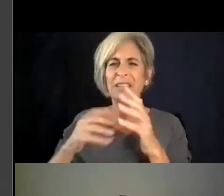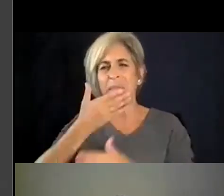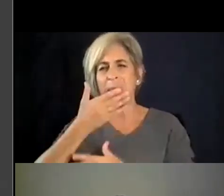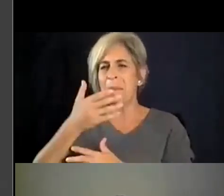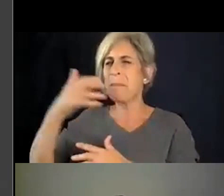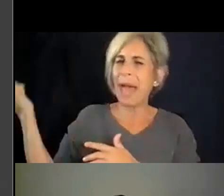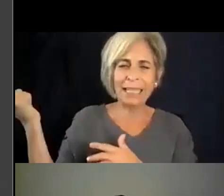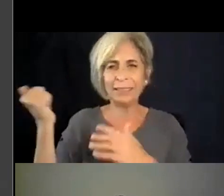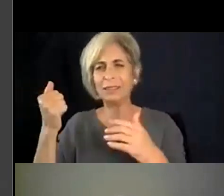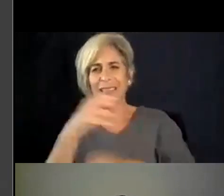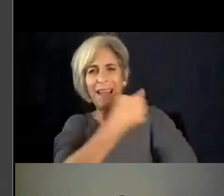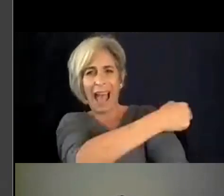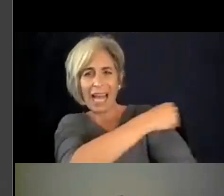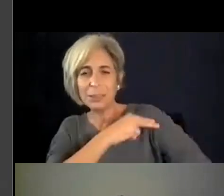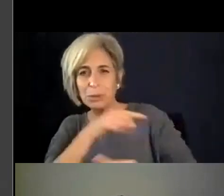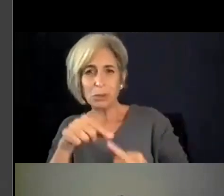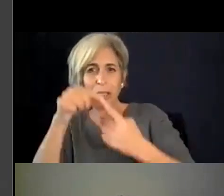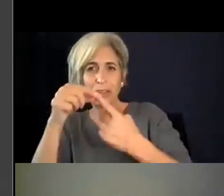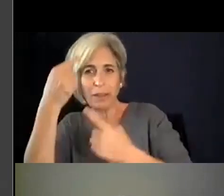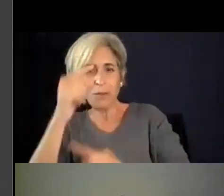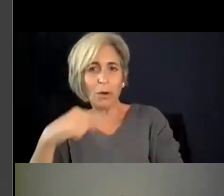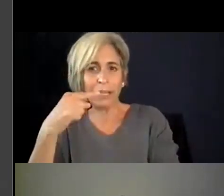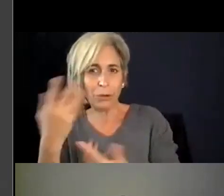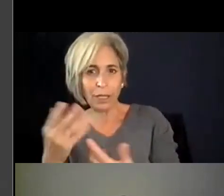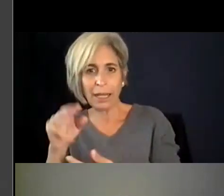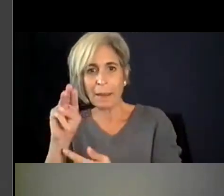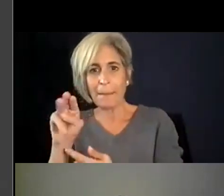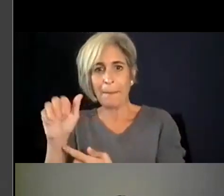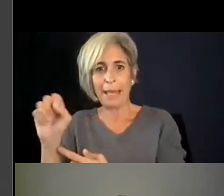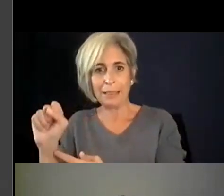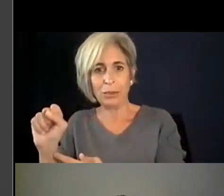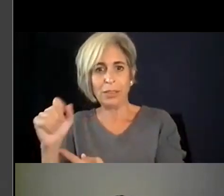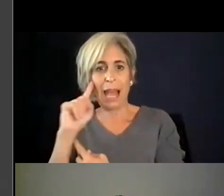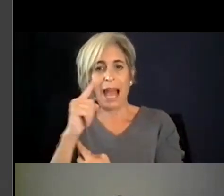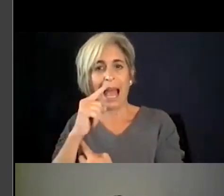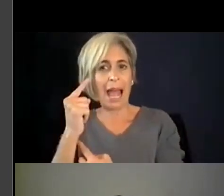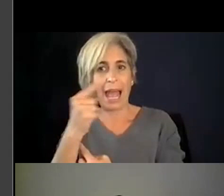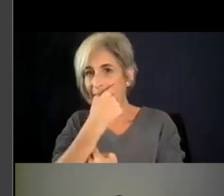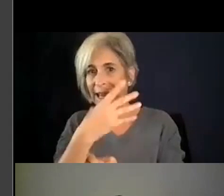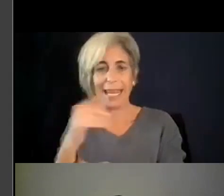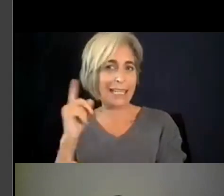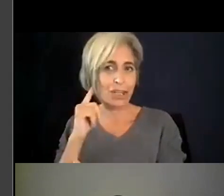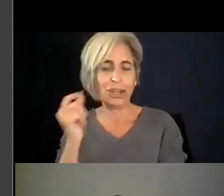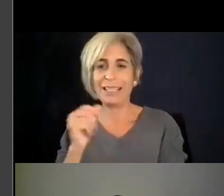the world's premier specialty hospitals dedicated to hearing Massachusetts Pioneer it's not just an international center for treatment, but